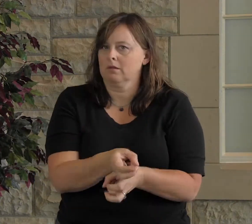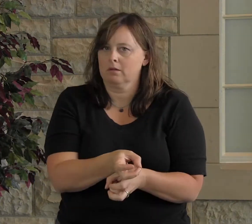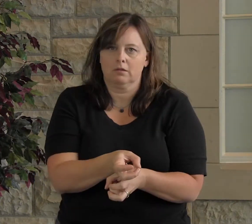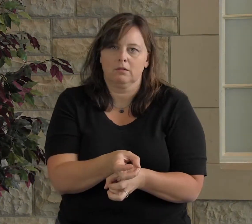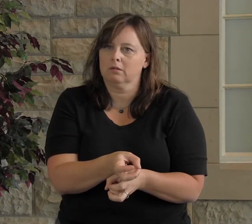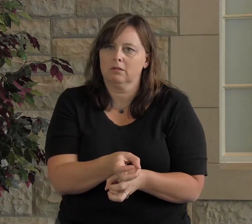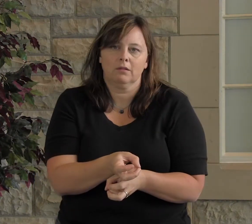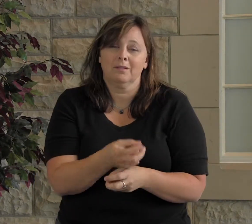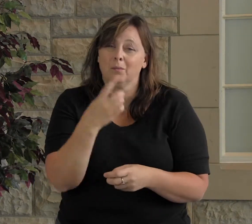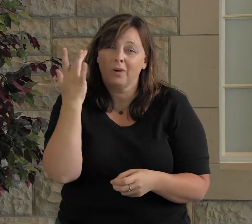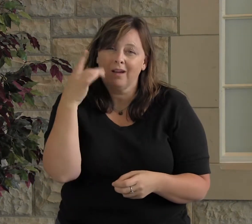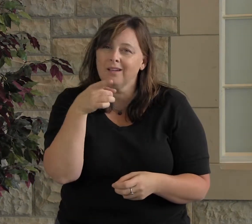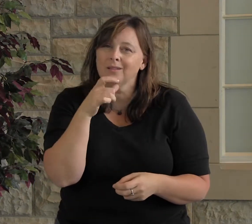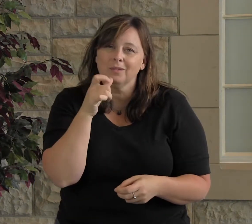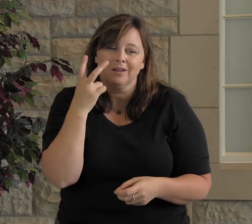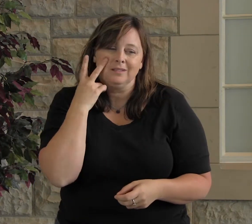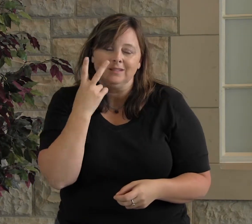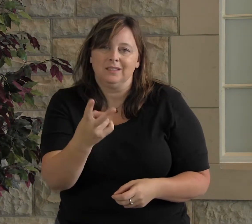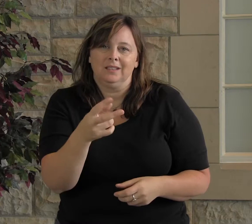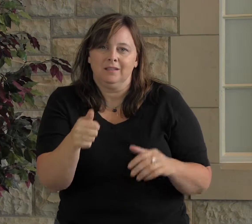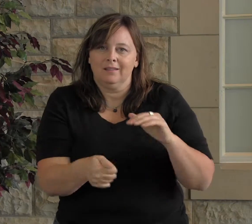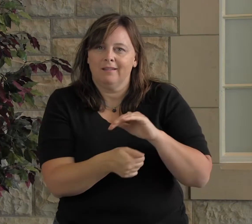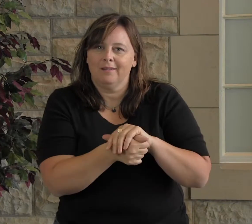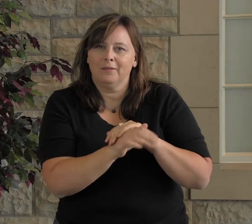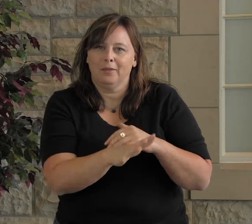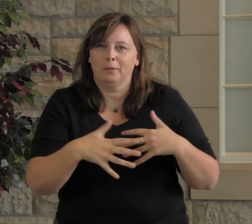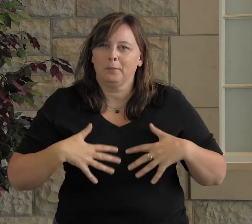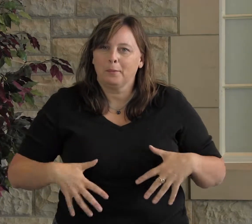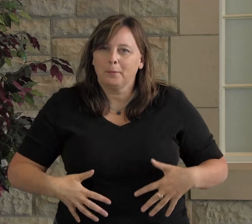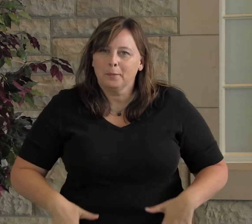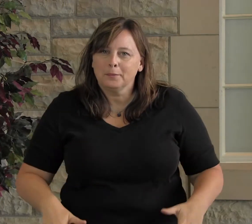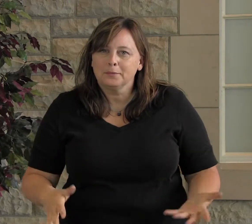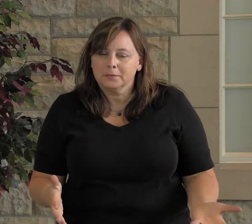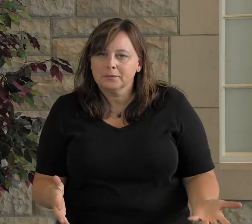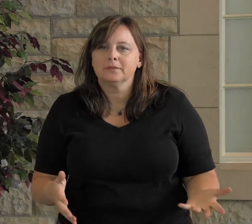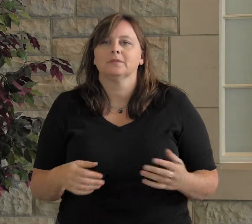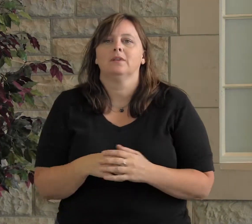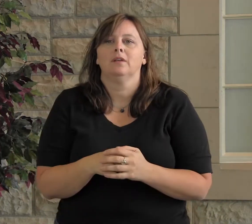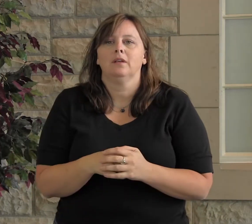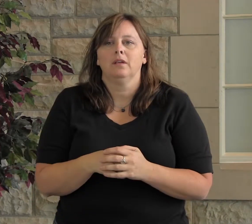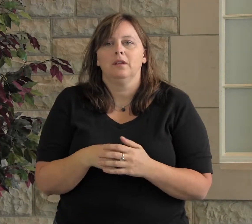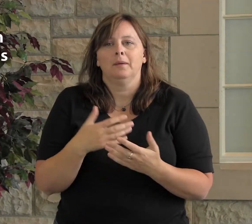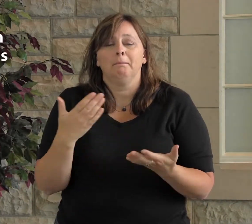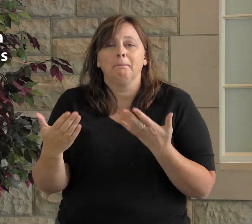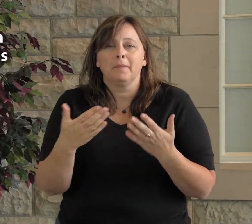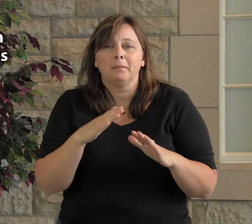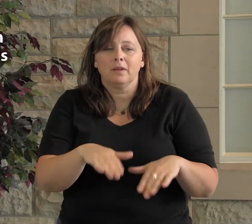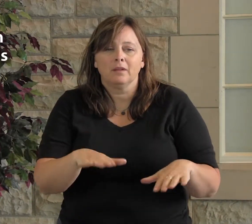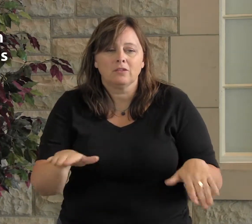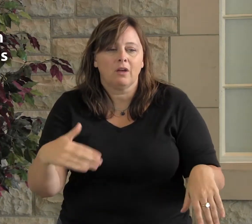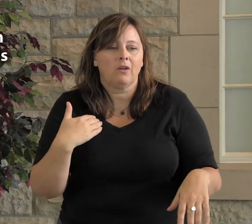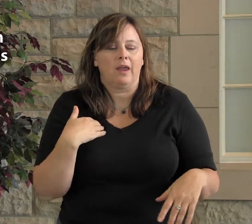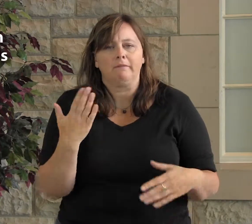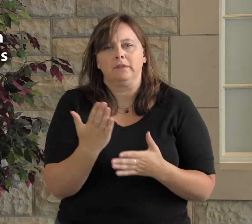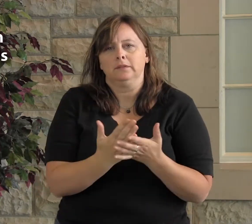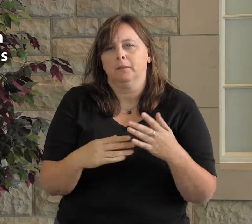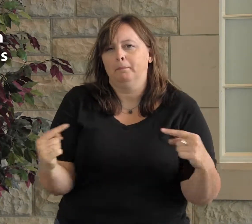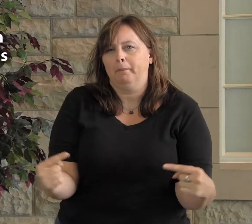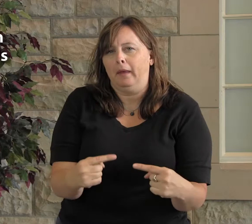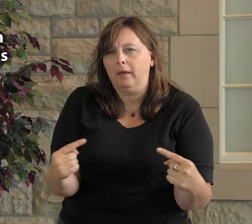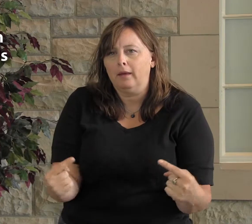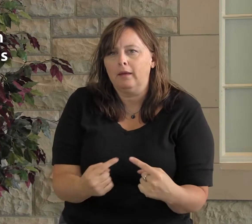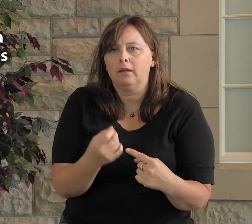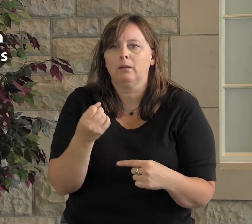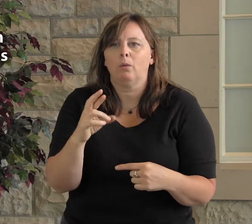Again, sexual abuse is hard to notice, because it is very secretive, and it happens under a child's clothing.